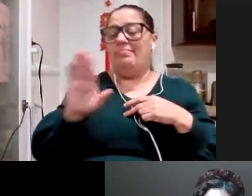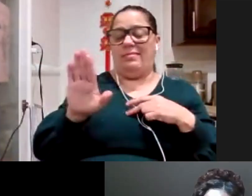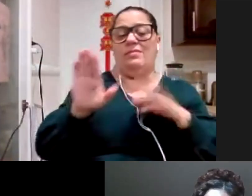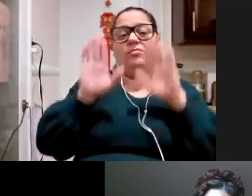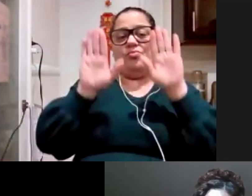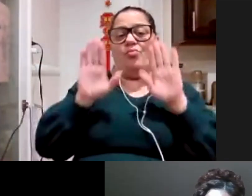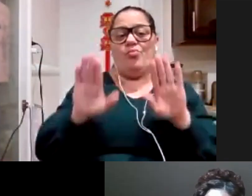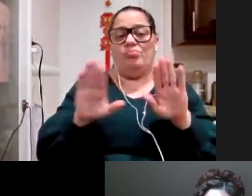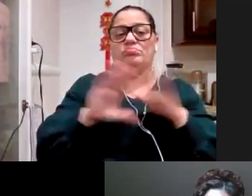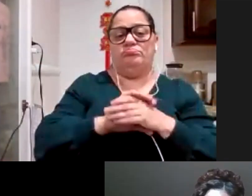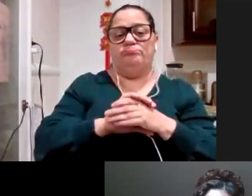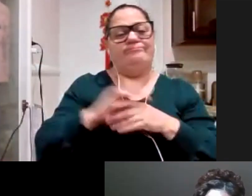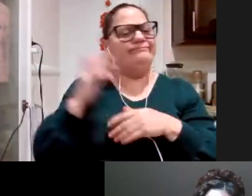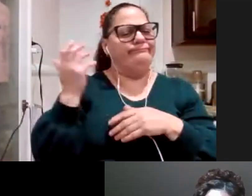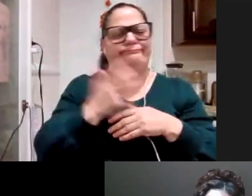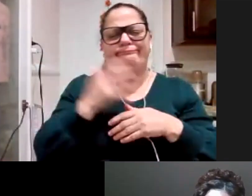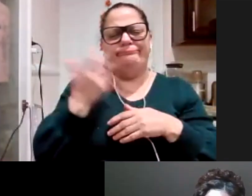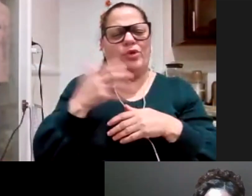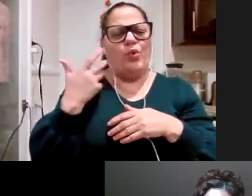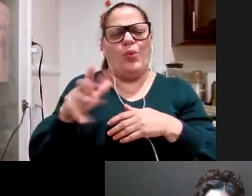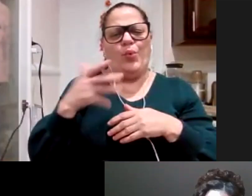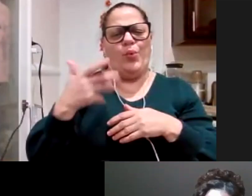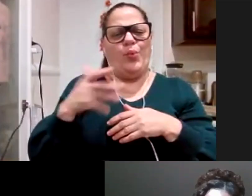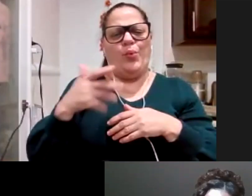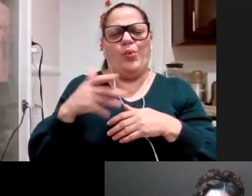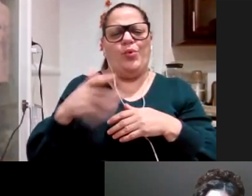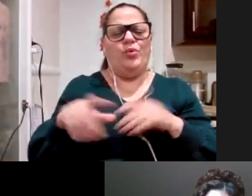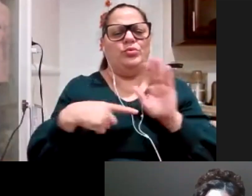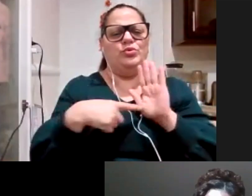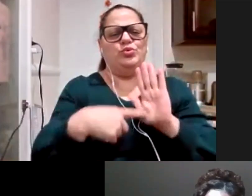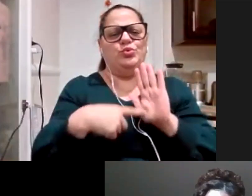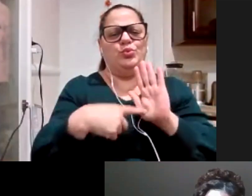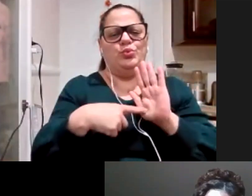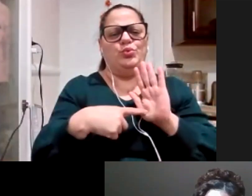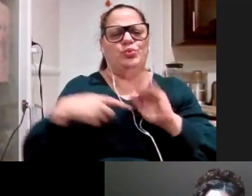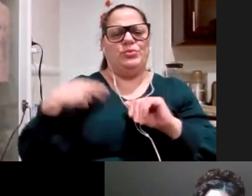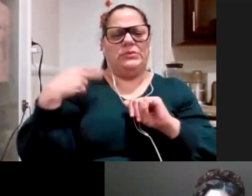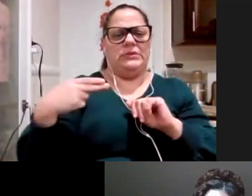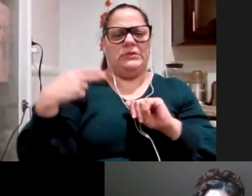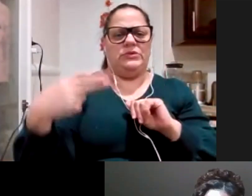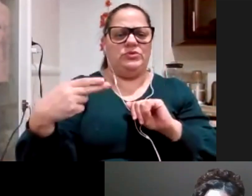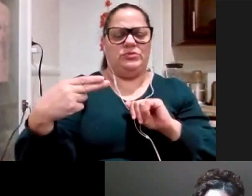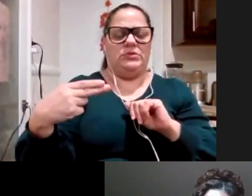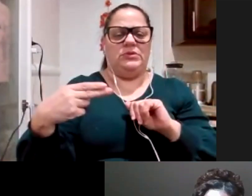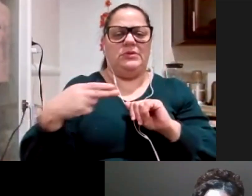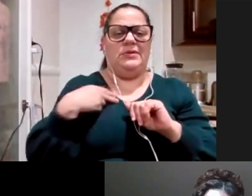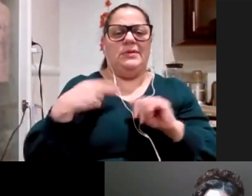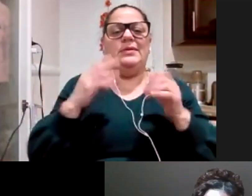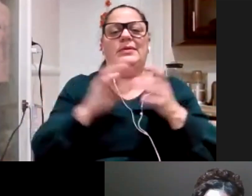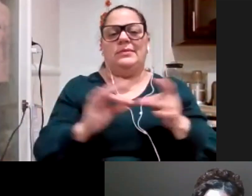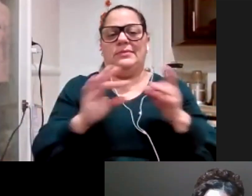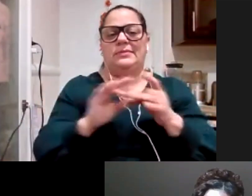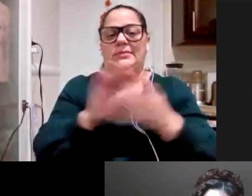uh efforts to commemorate uh the history at the Willowbrook campus through the Willowbrook Mile,